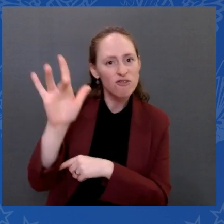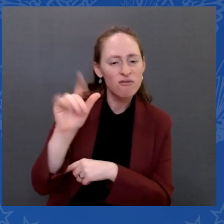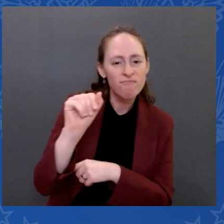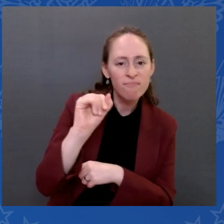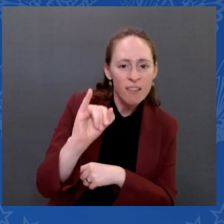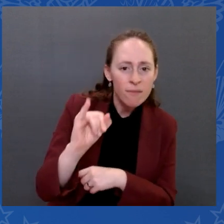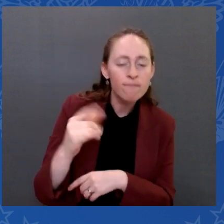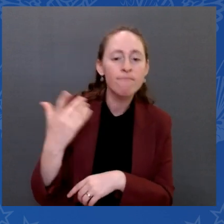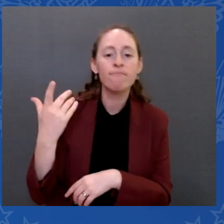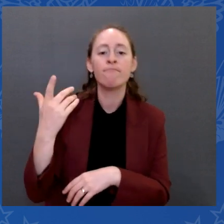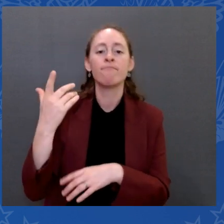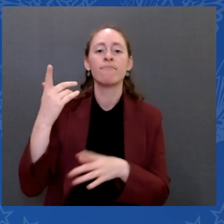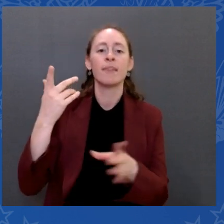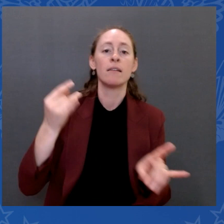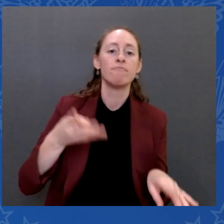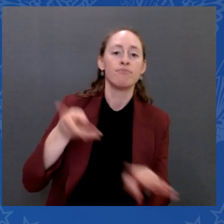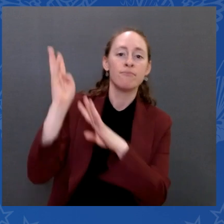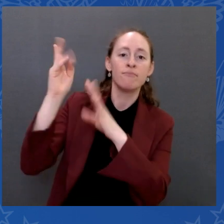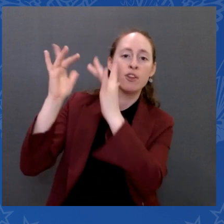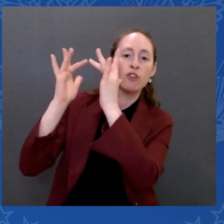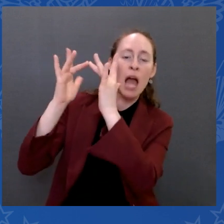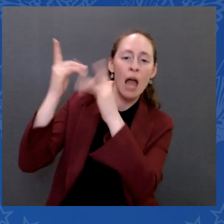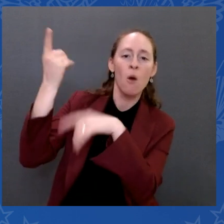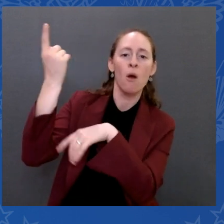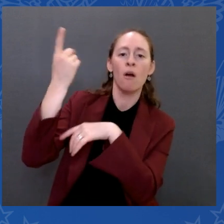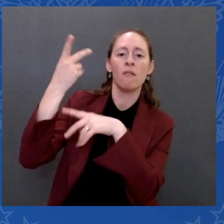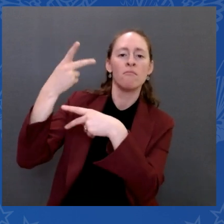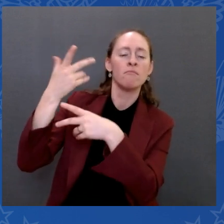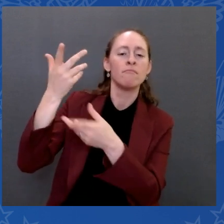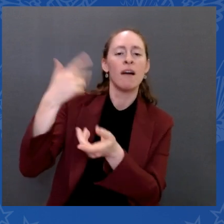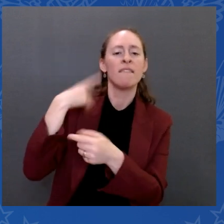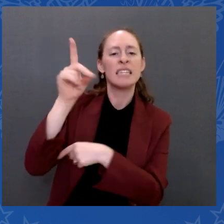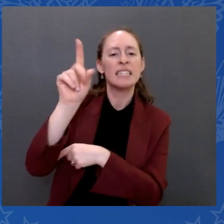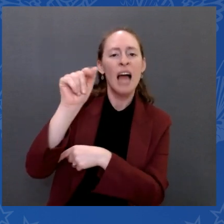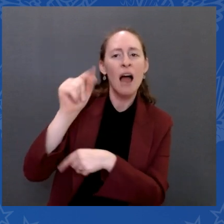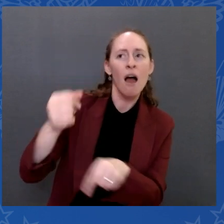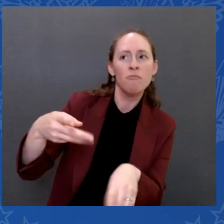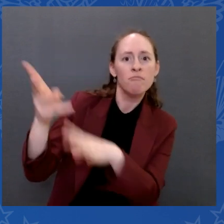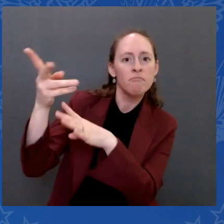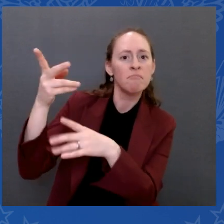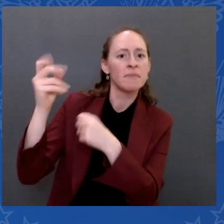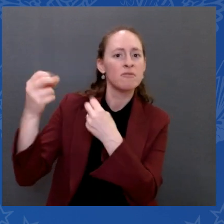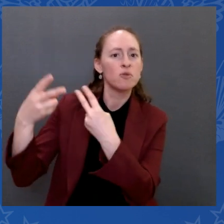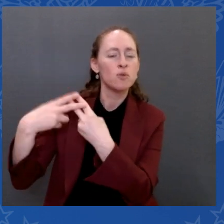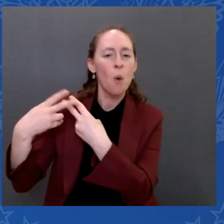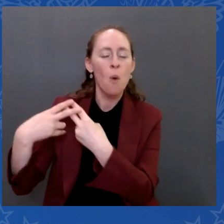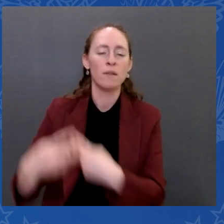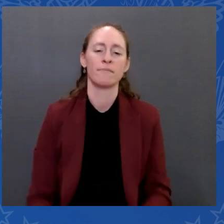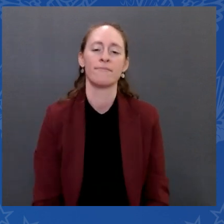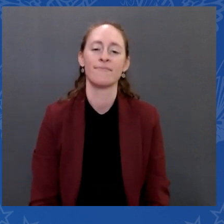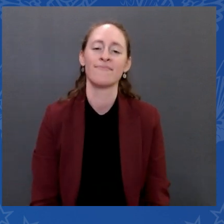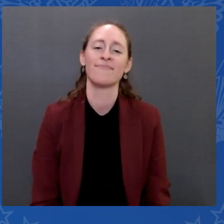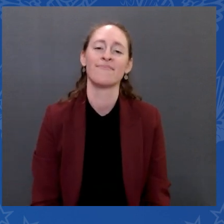and we need them to be trustworthy to be able to introduce those kinds of capabilities, you know, again, in service of our, you know, sailors,